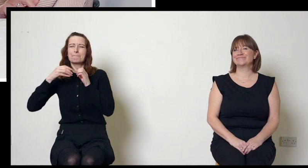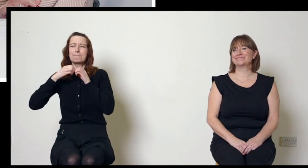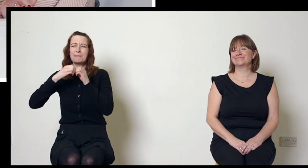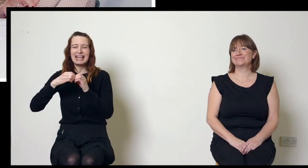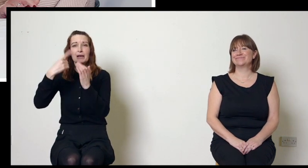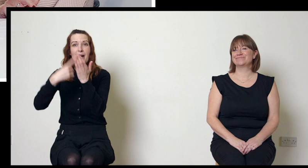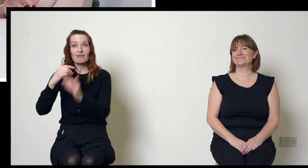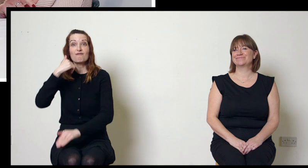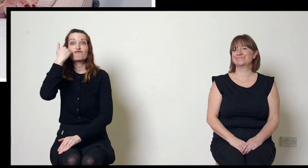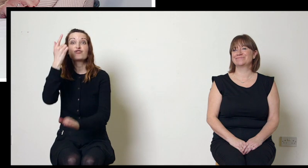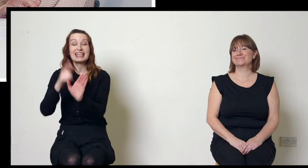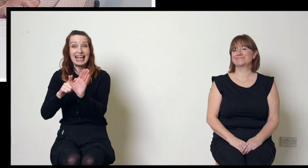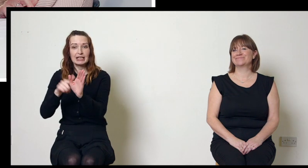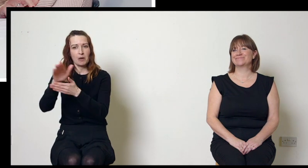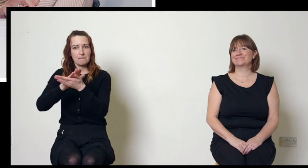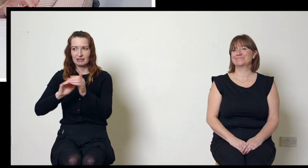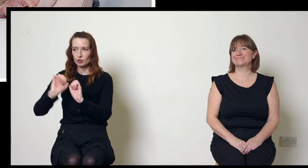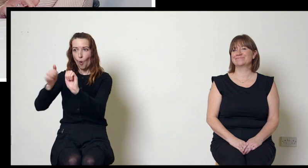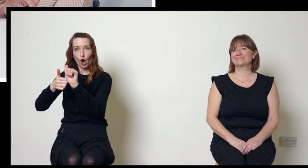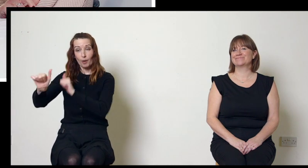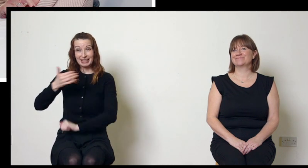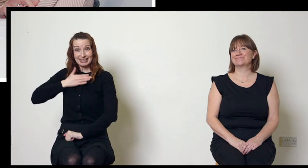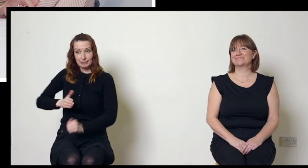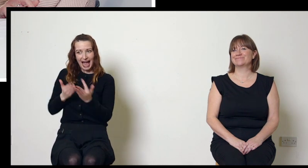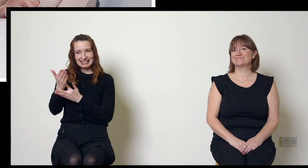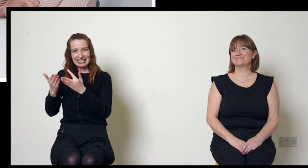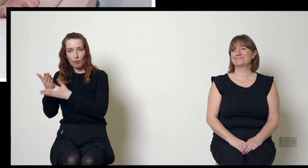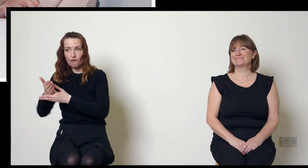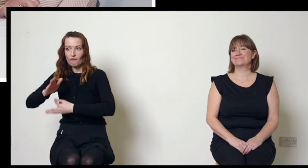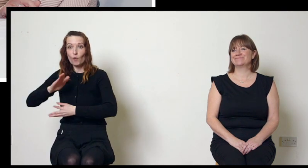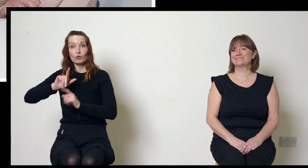if you don't make yourself accessible, we can't get in and spend our money. Yeah.